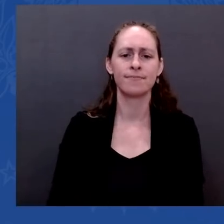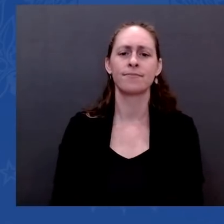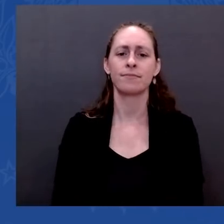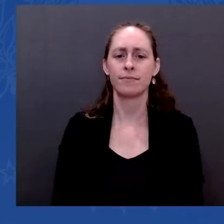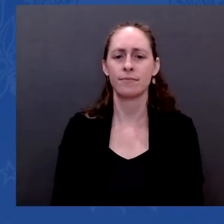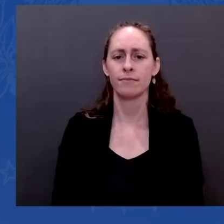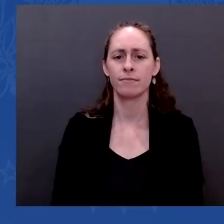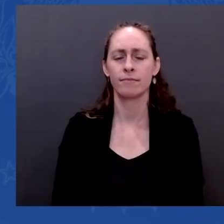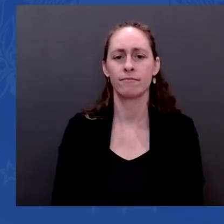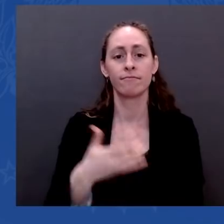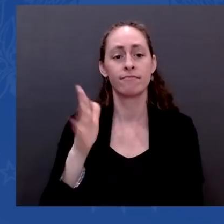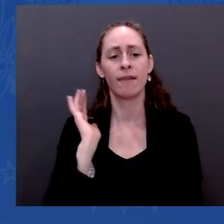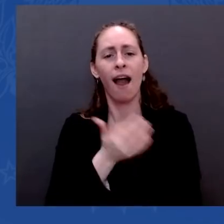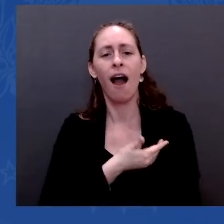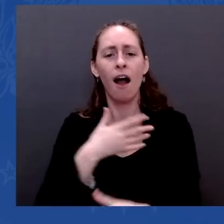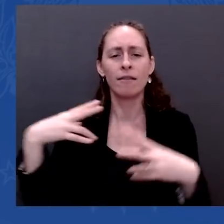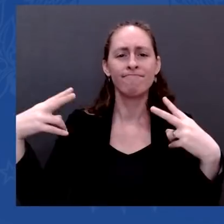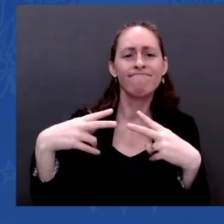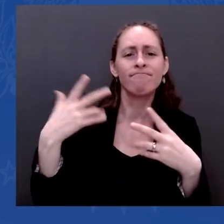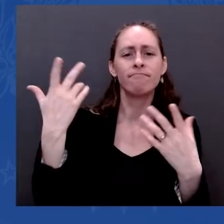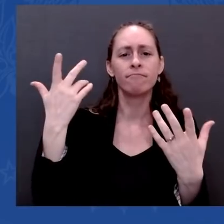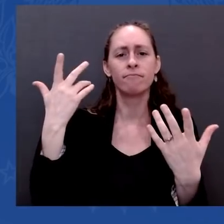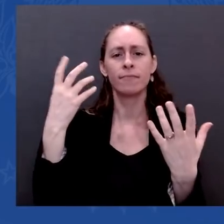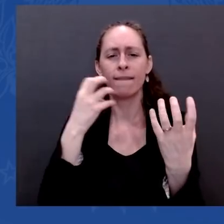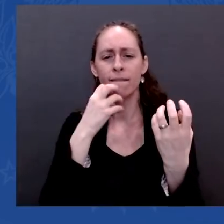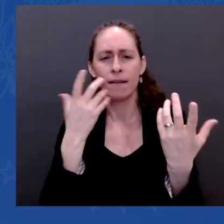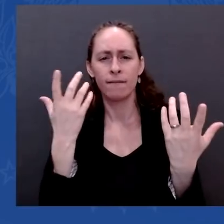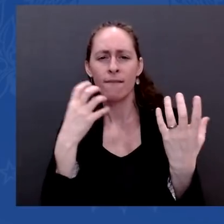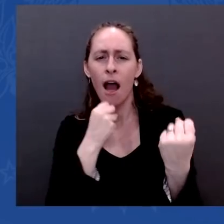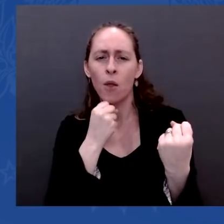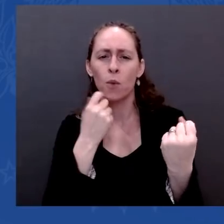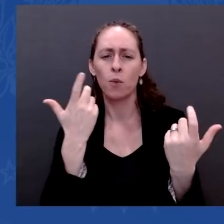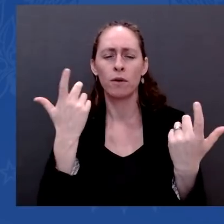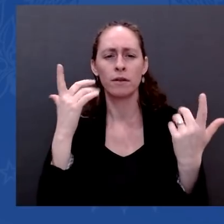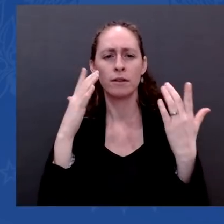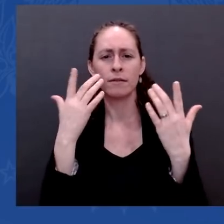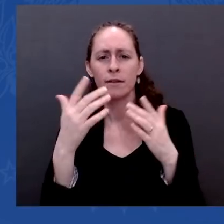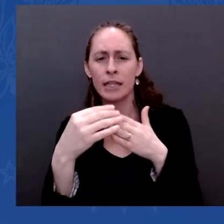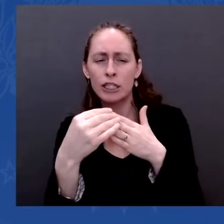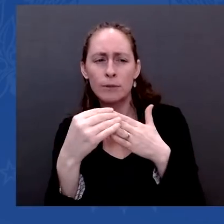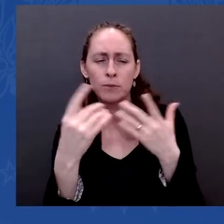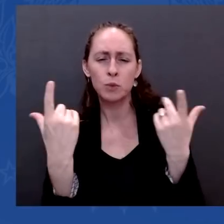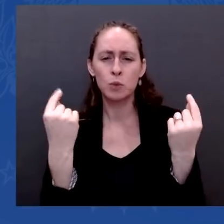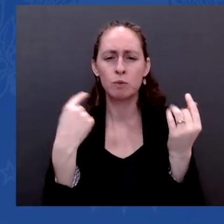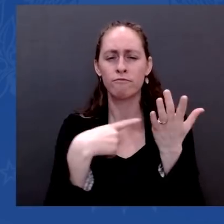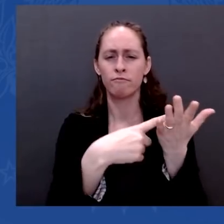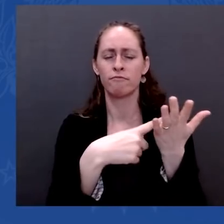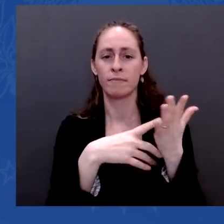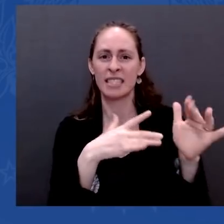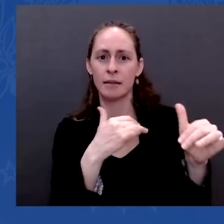among them the foundational commitment to the dignity of workers and the need to treat all people with respect.